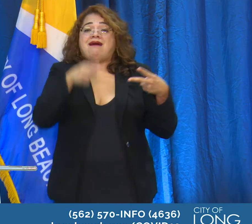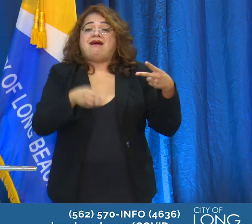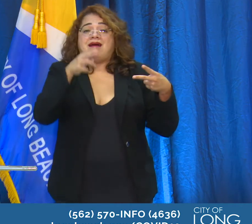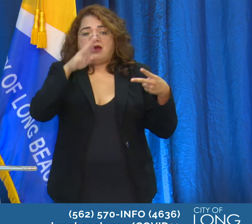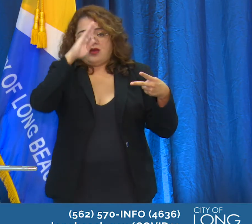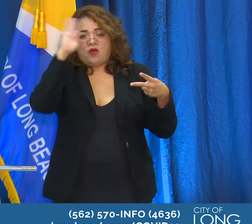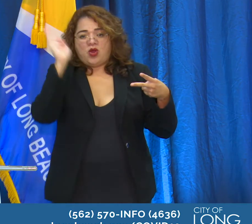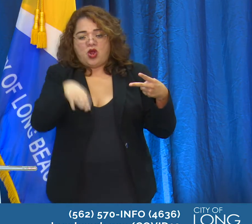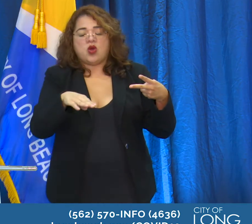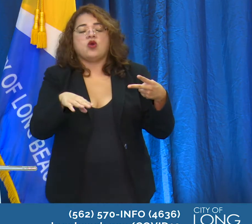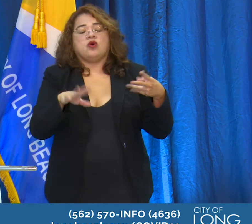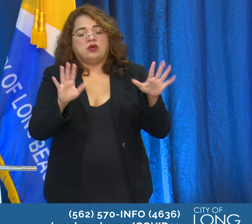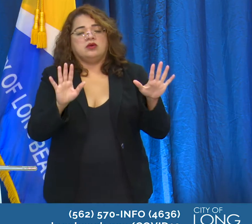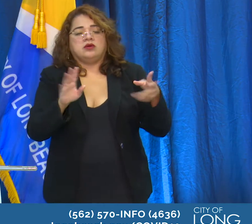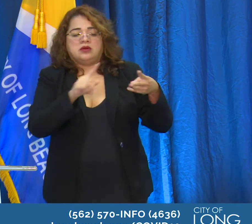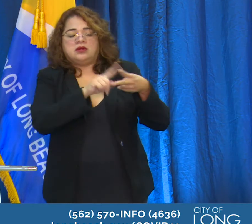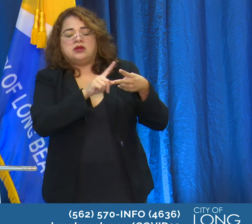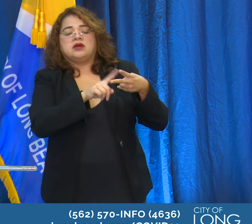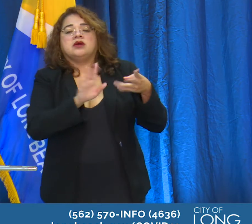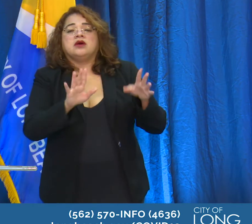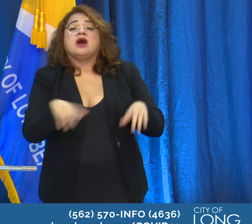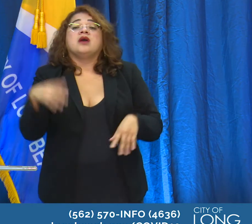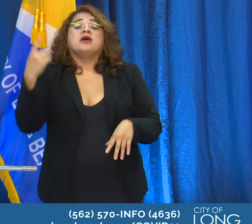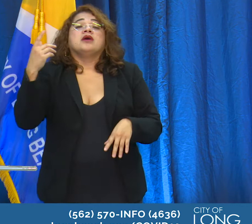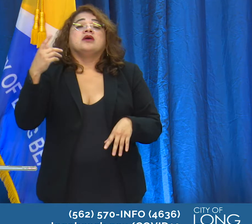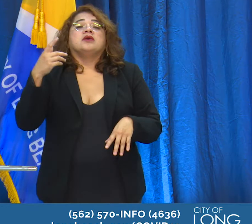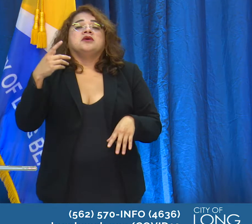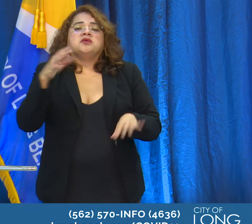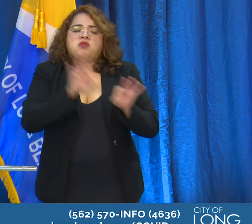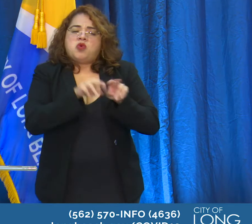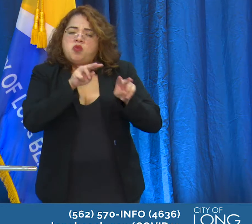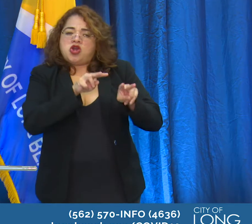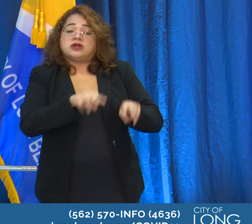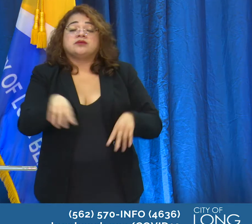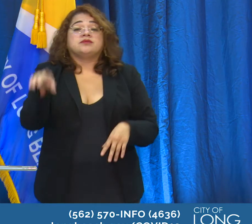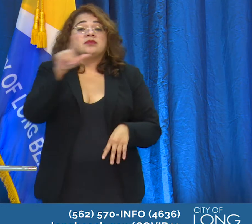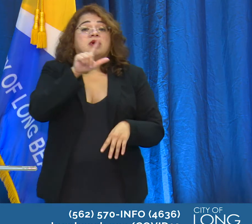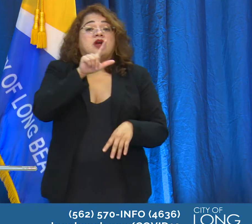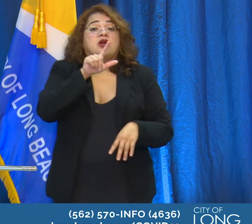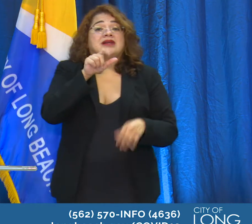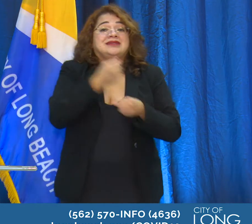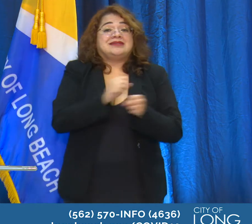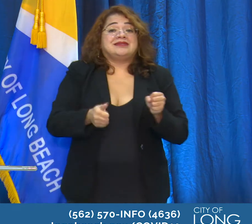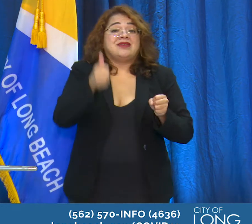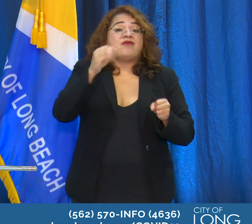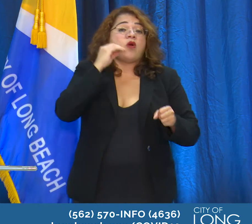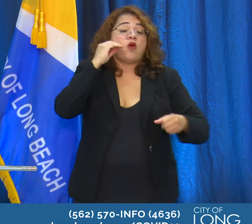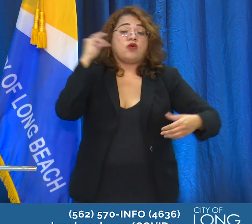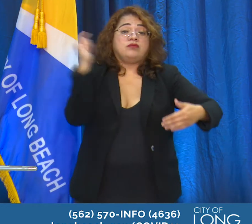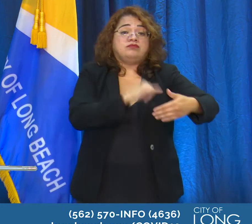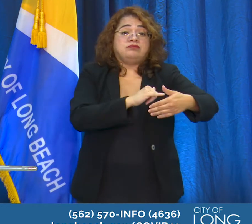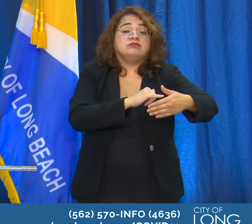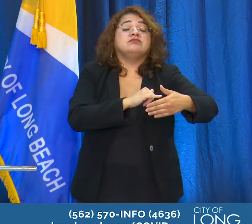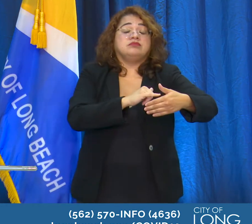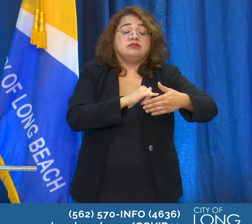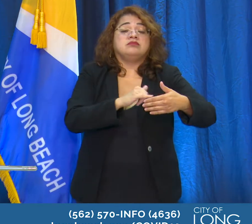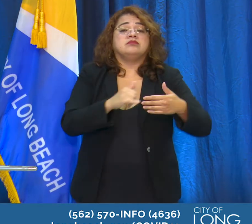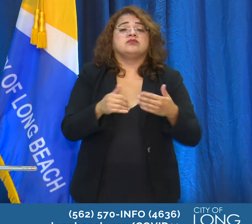In order to assist all of our Long Beach schools to prepare for eventual reopening's, we are amending our safer at home health order and have developed reopening protocols for the